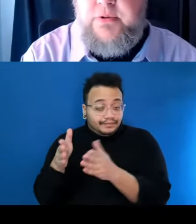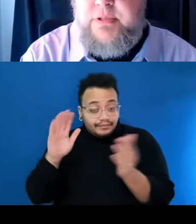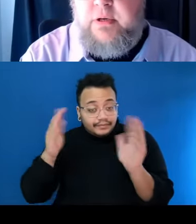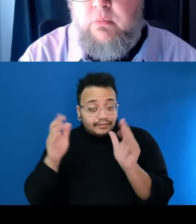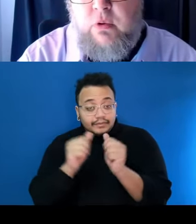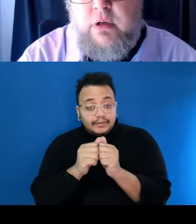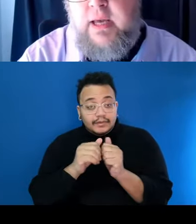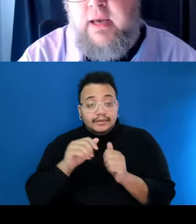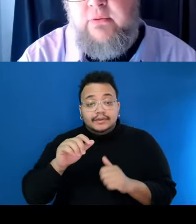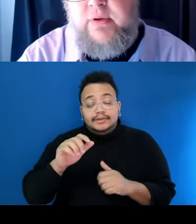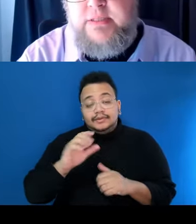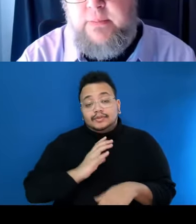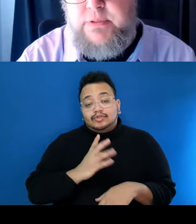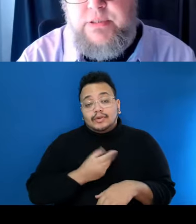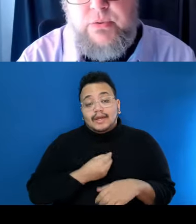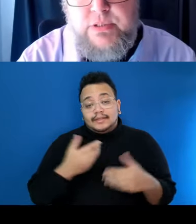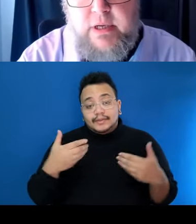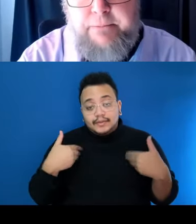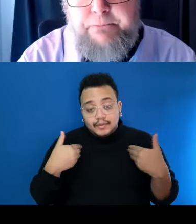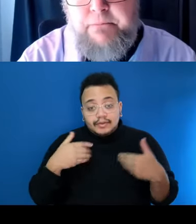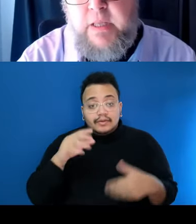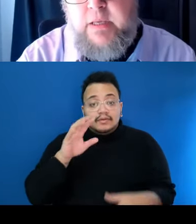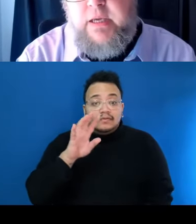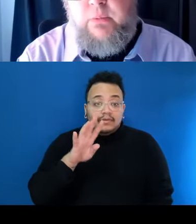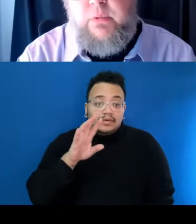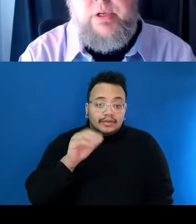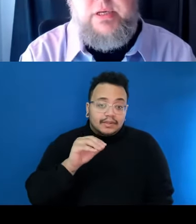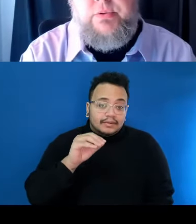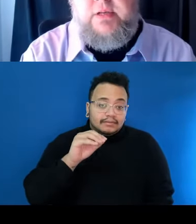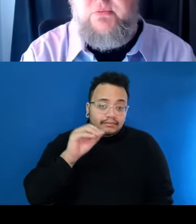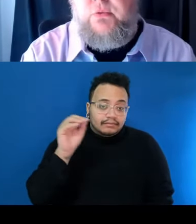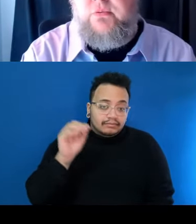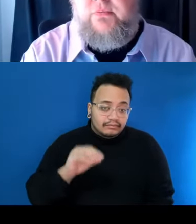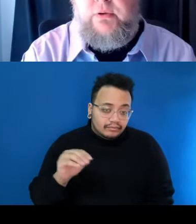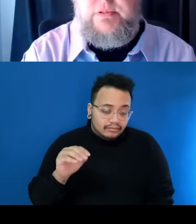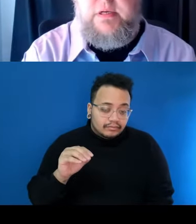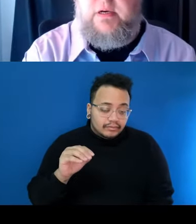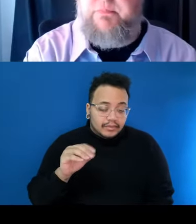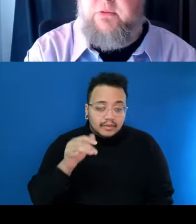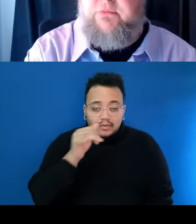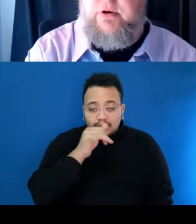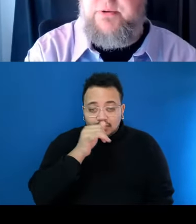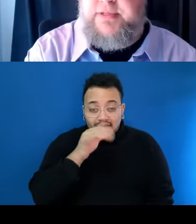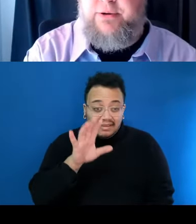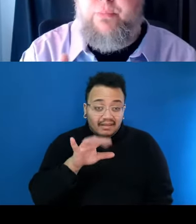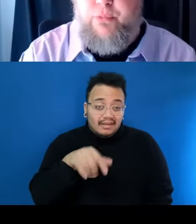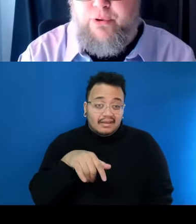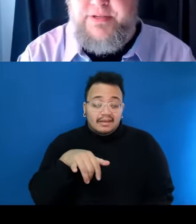40% or more have attempted suicide and we look at trans folks 40% or more.